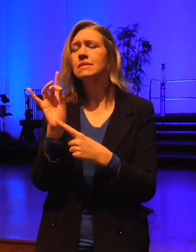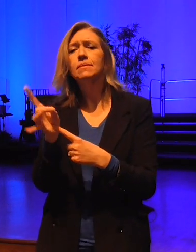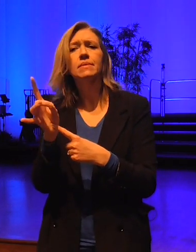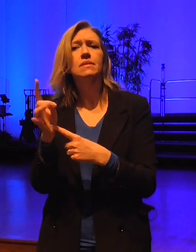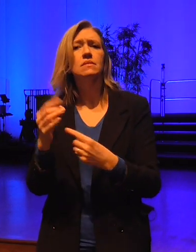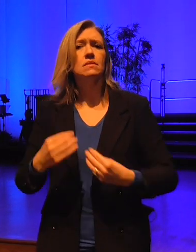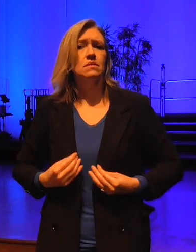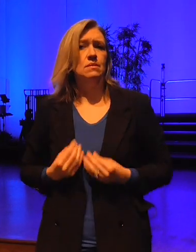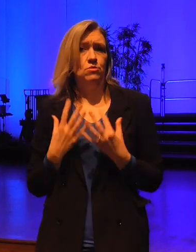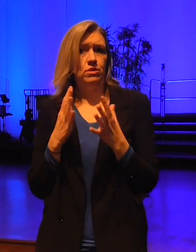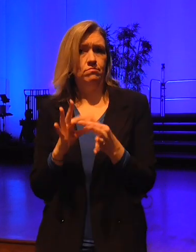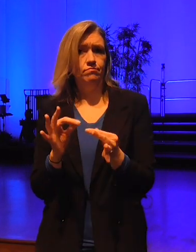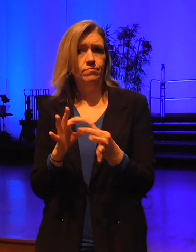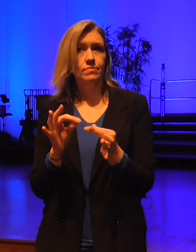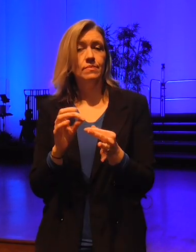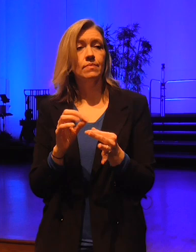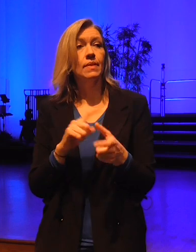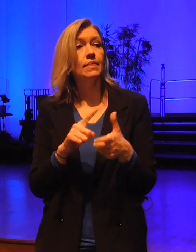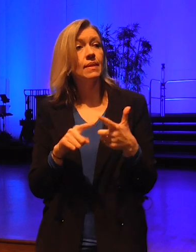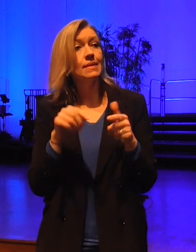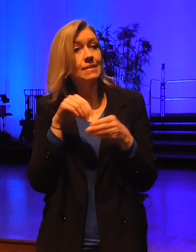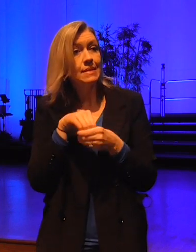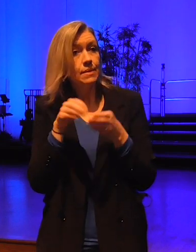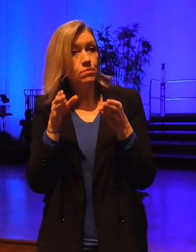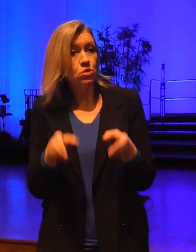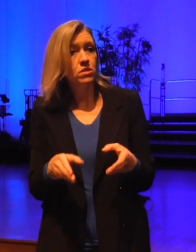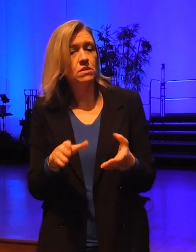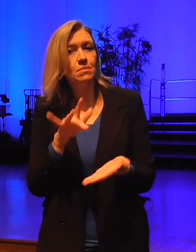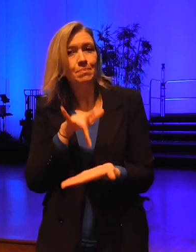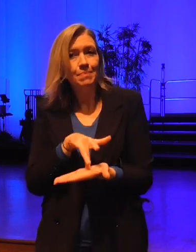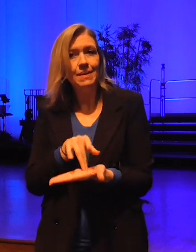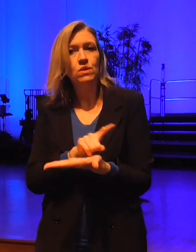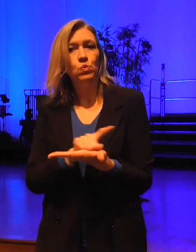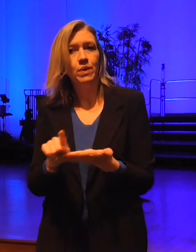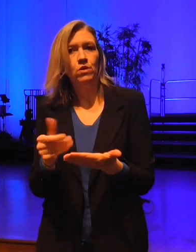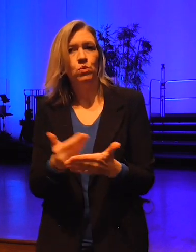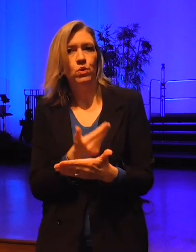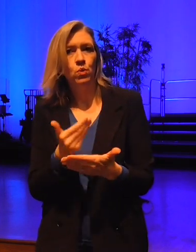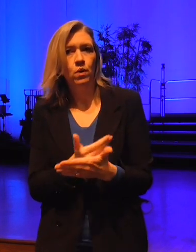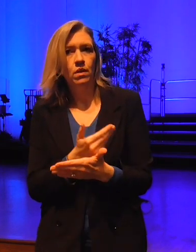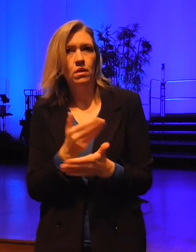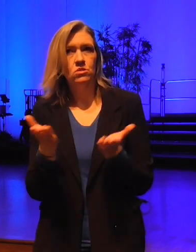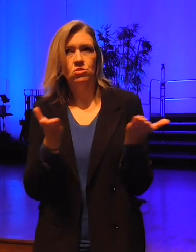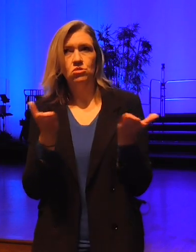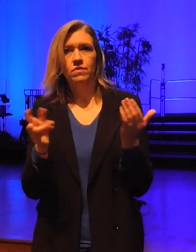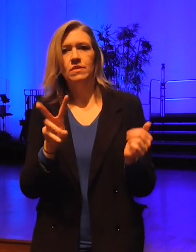and then we have an in-person midweek renewal service in the vote um there's a meditation at